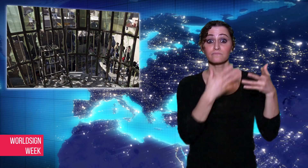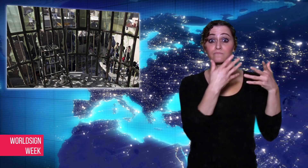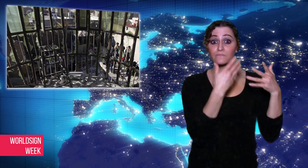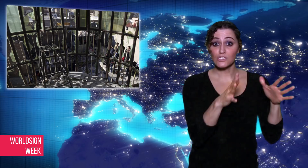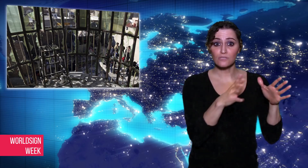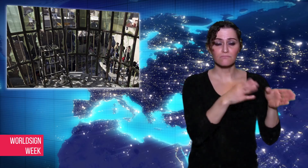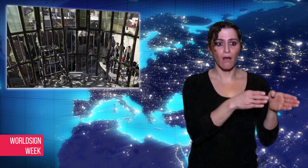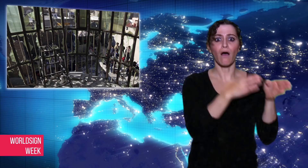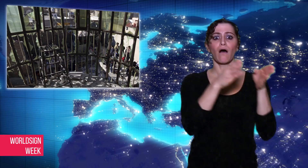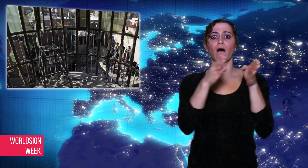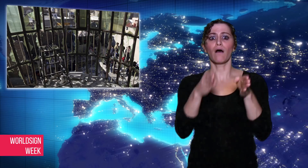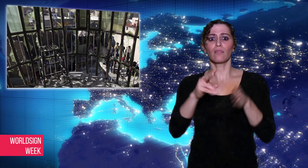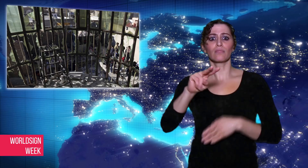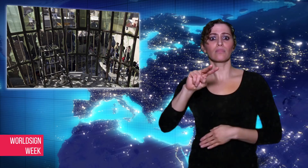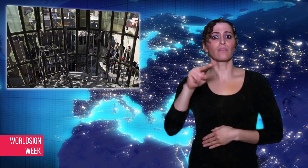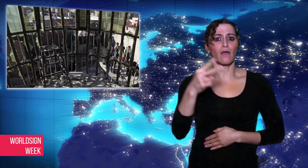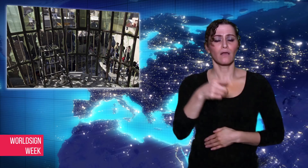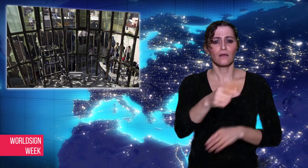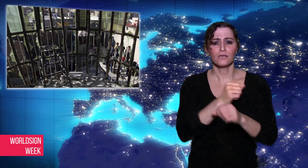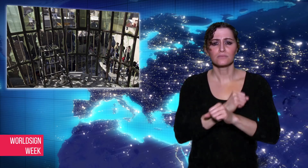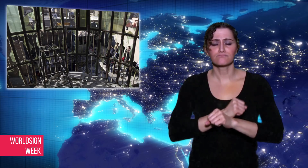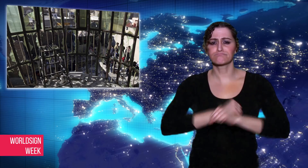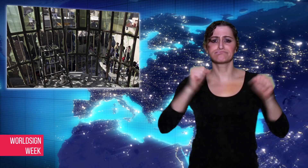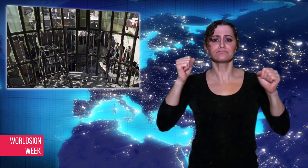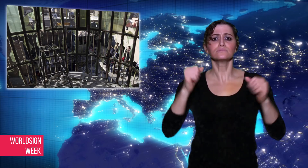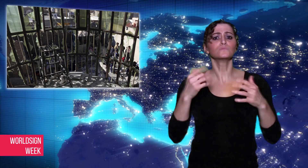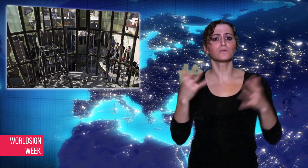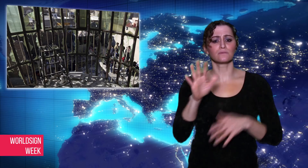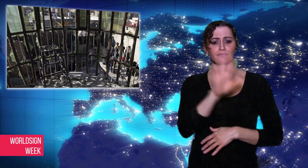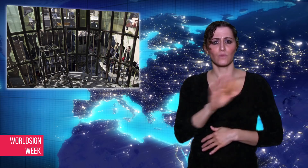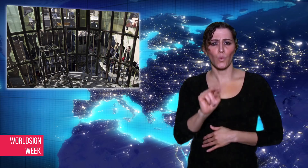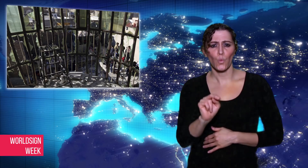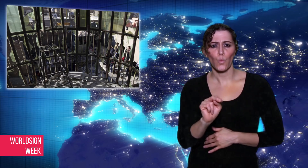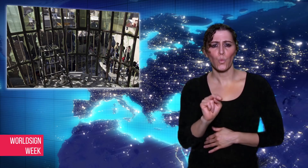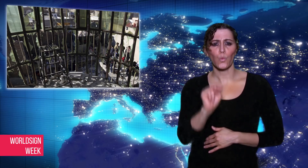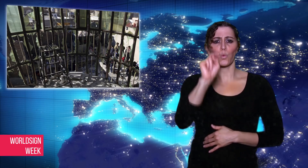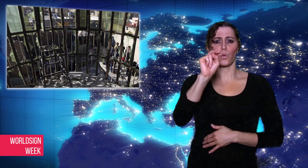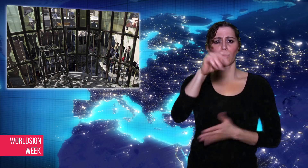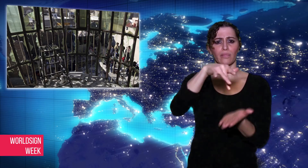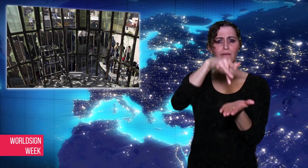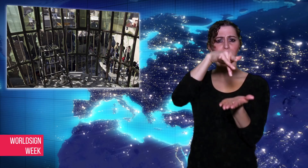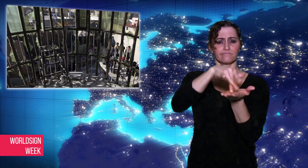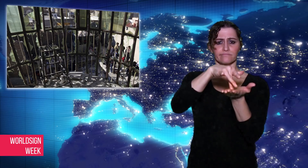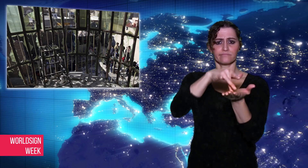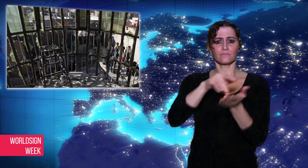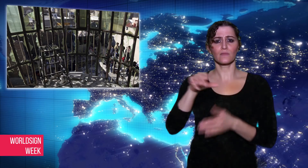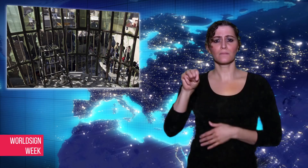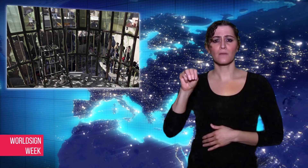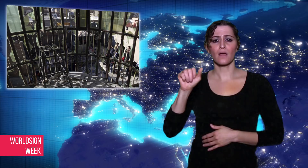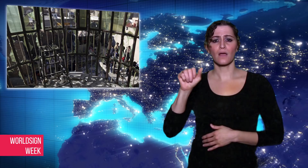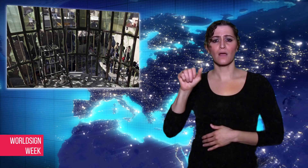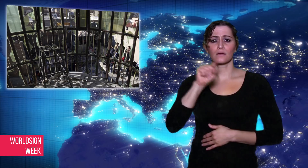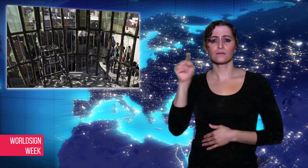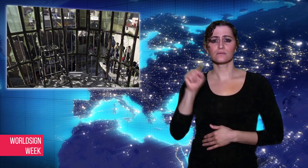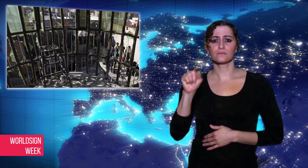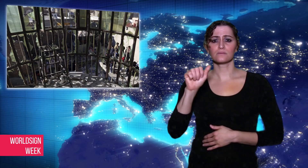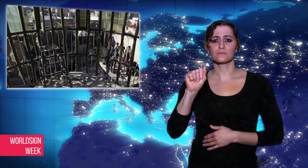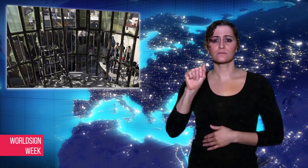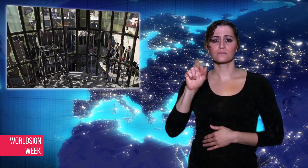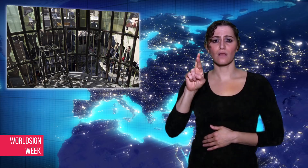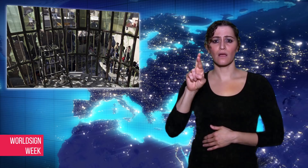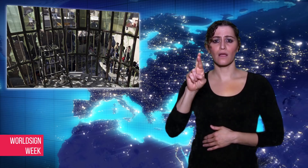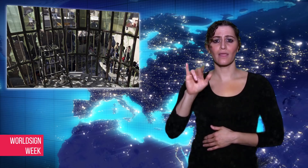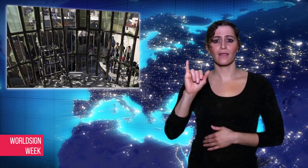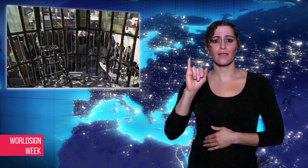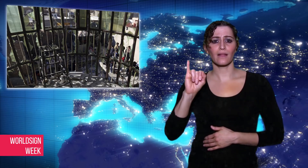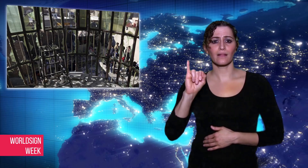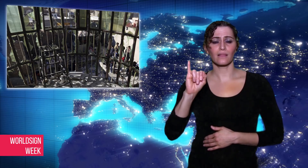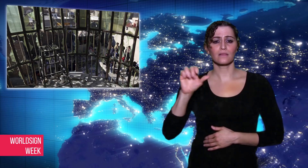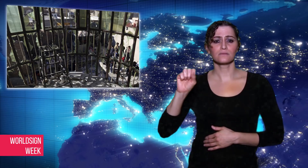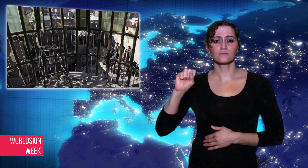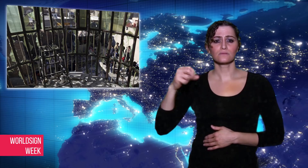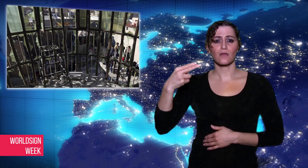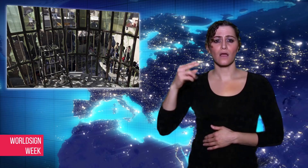was in a northern city, Mazar-i-Sharif,